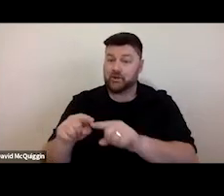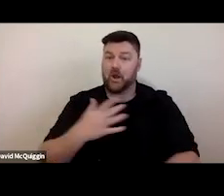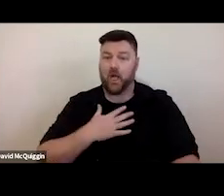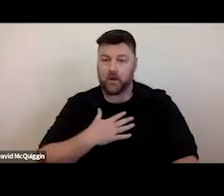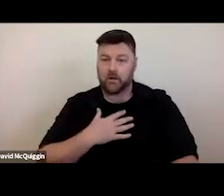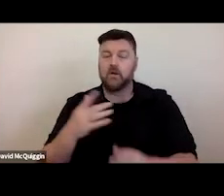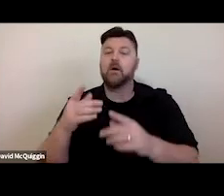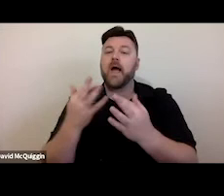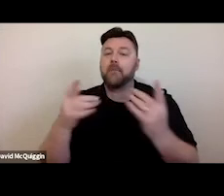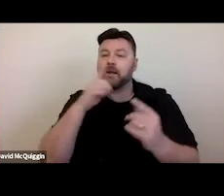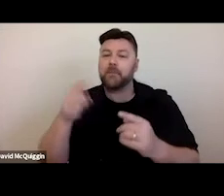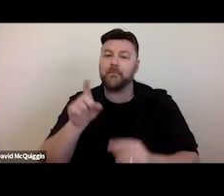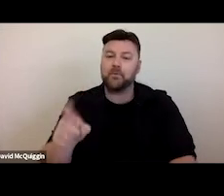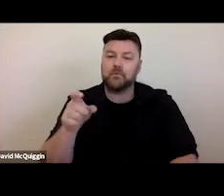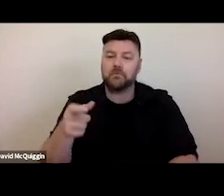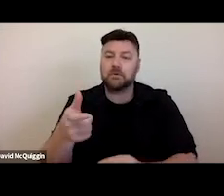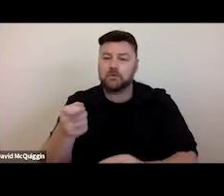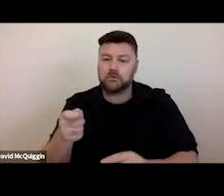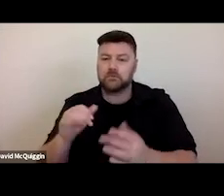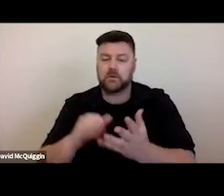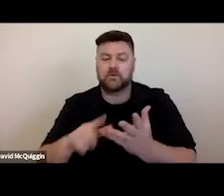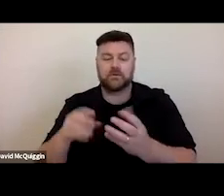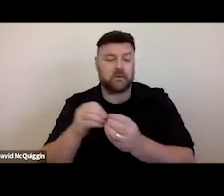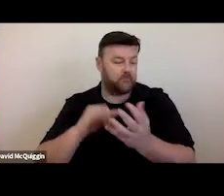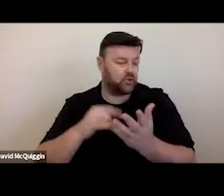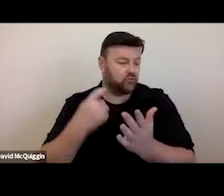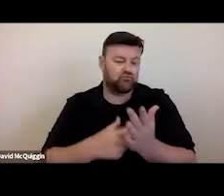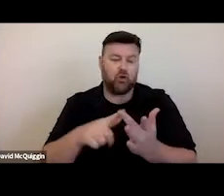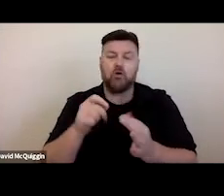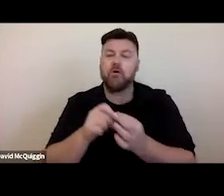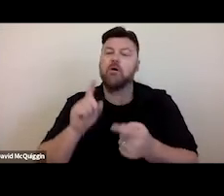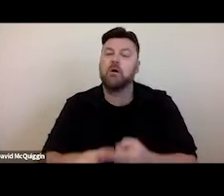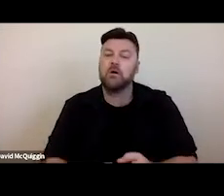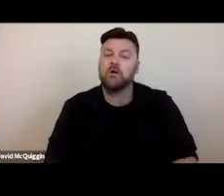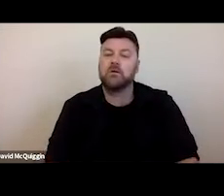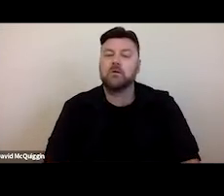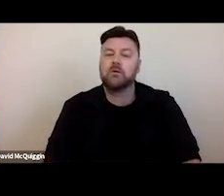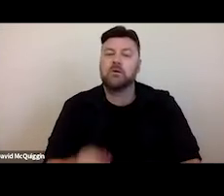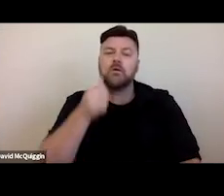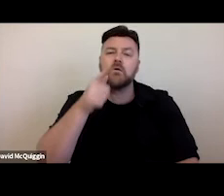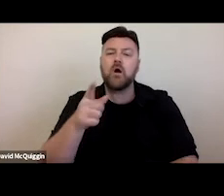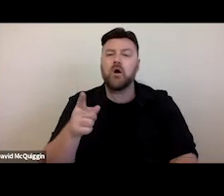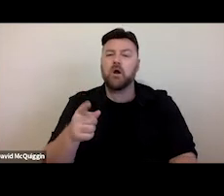Then I want to see if they're hitting a preferred audience. When Facebook analyses your page or Instagram